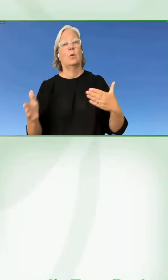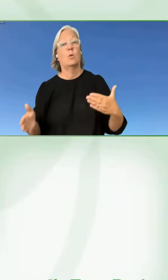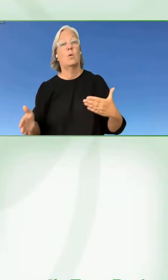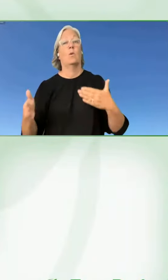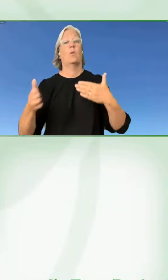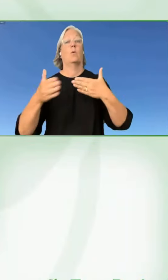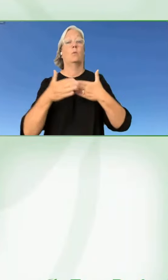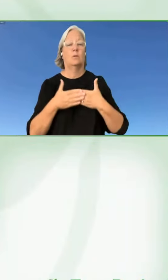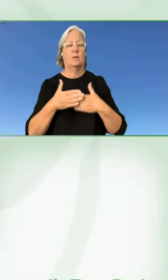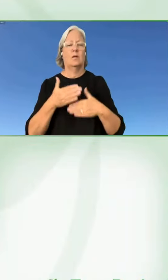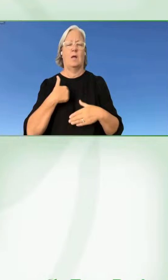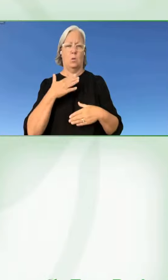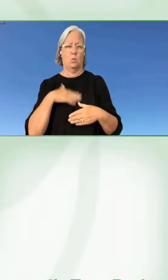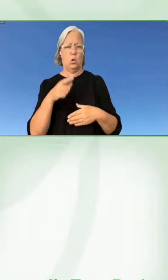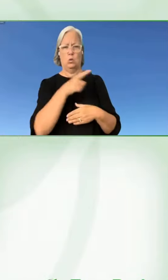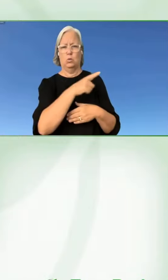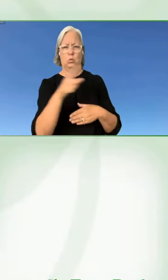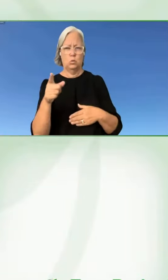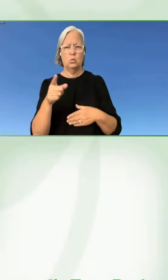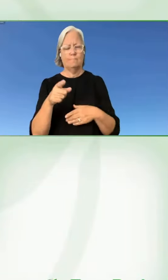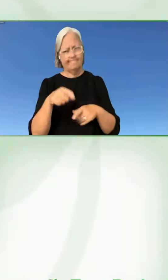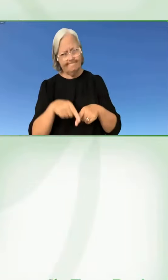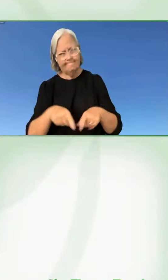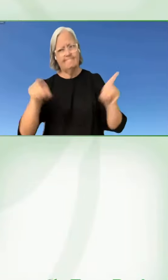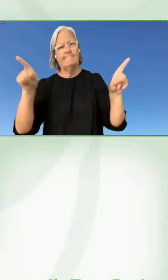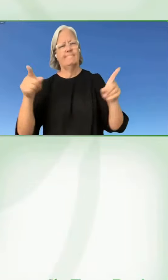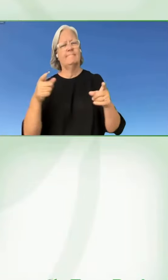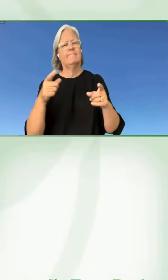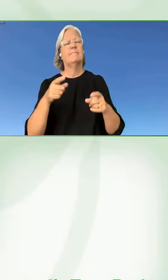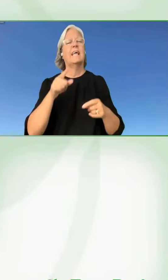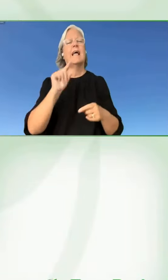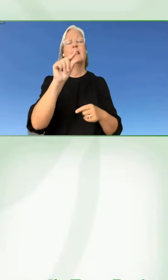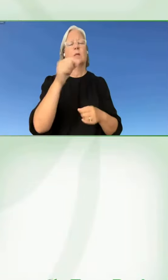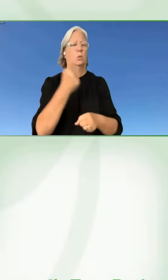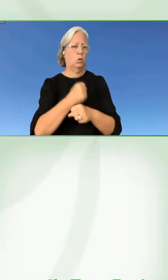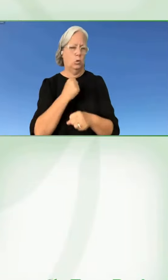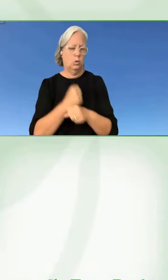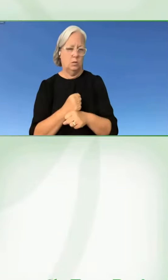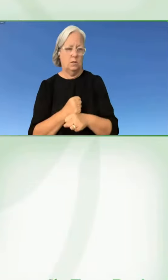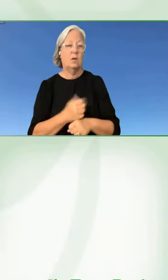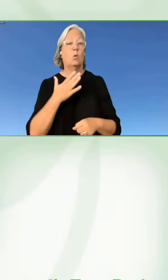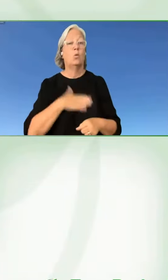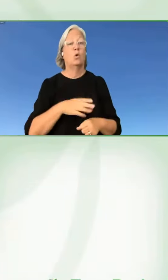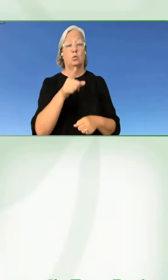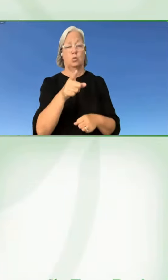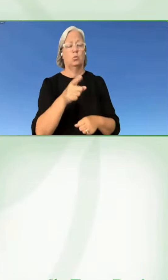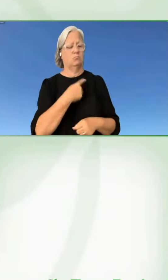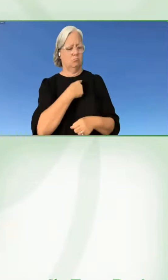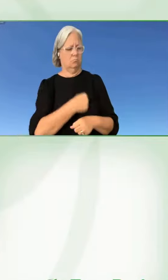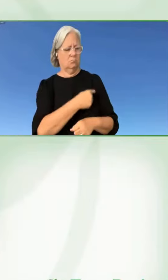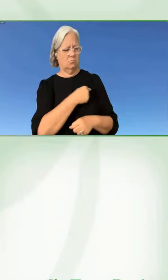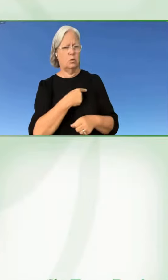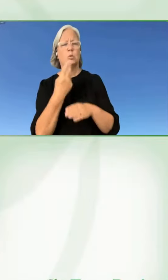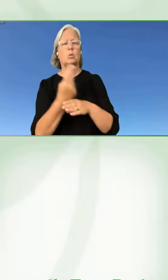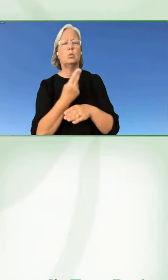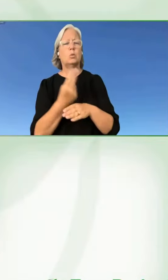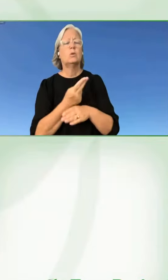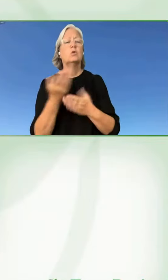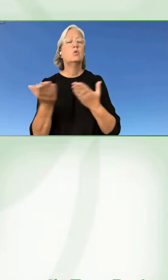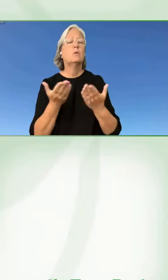have unintended consequences or additional benefits that show themselves in the solution? But we have 80% accessibility with the solution, but we are working on especially providing also a comprehensive solution so you can translate your text also in international sign language. And use 100% of accessibility. We started with small videos, and now we can provide also bigger videos and provide two or three different variants from that. 20 years ago it was very important for us that we have translation for homepages in